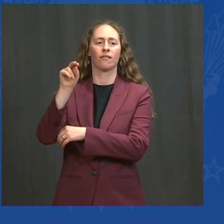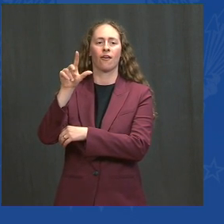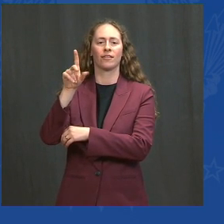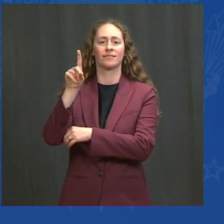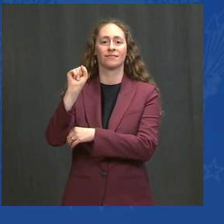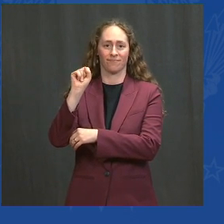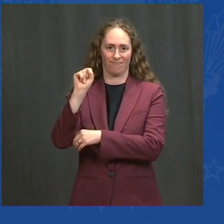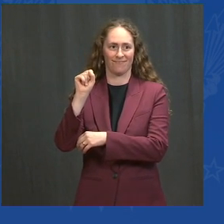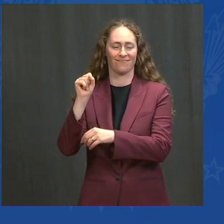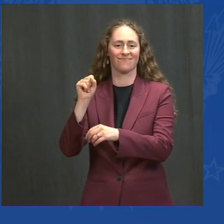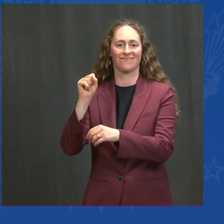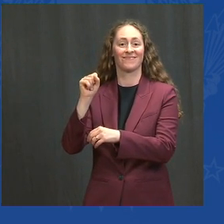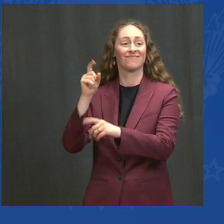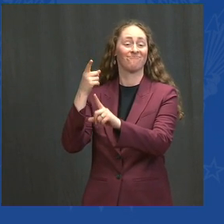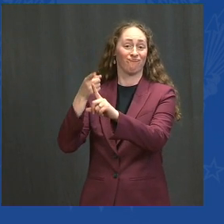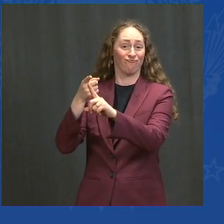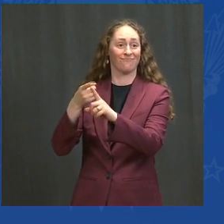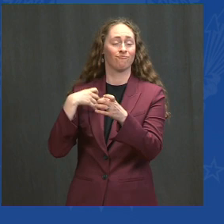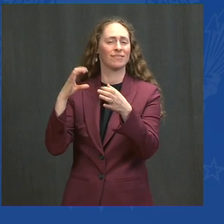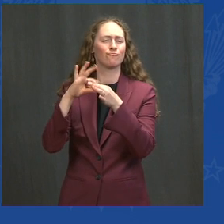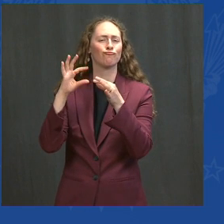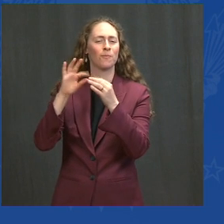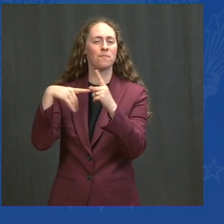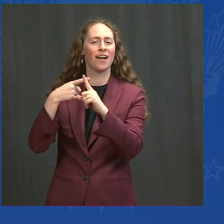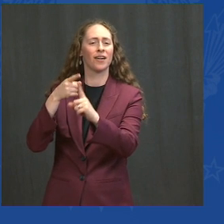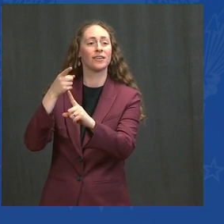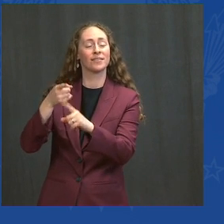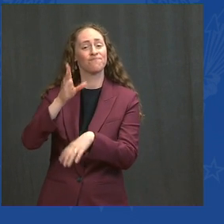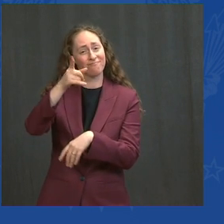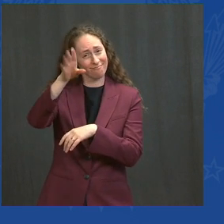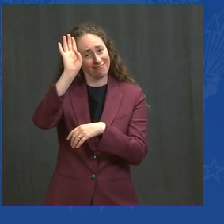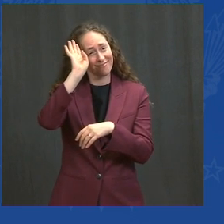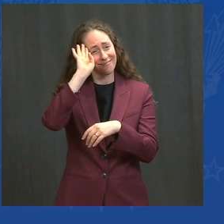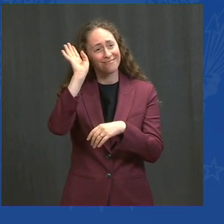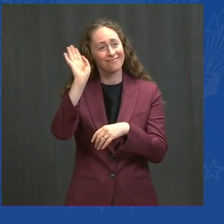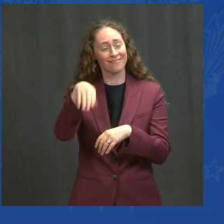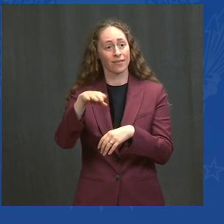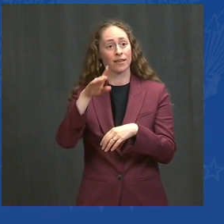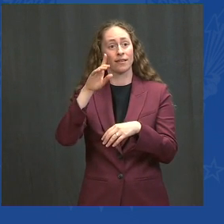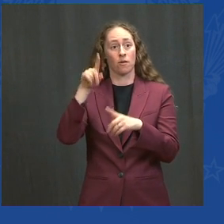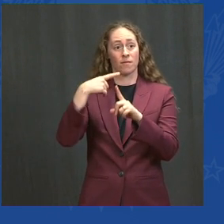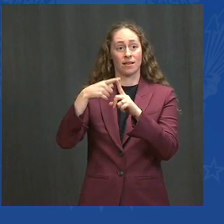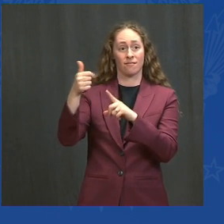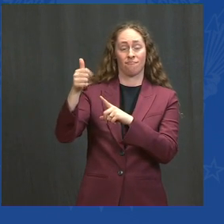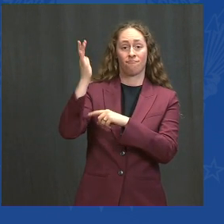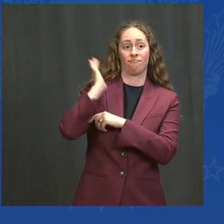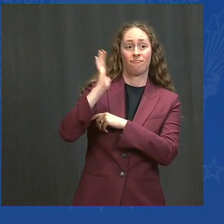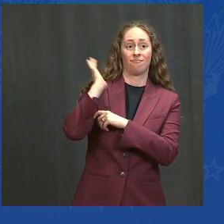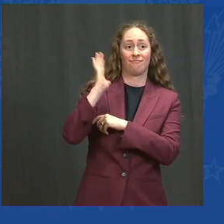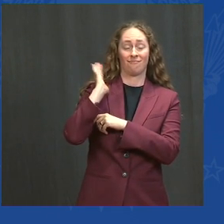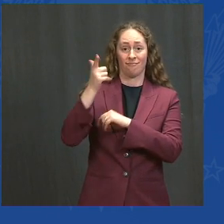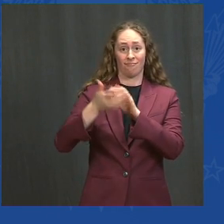"You know, I always wonder why everybody runs for mayor," because they -- it's the hardest job in American politics.